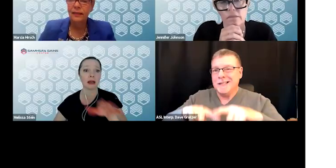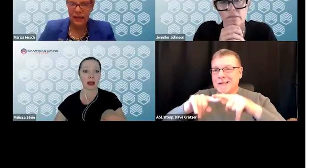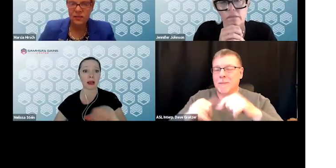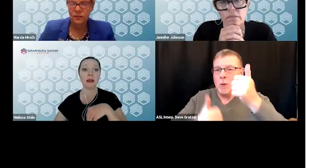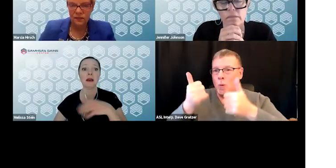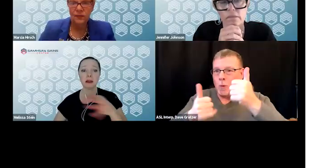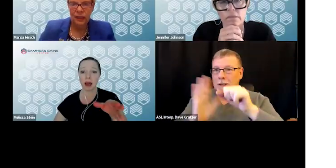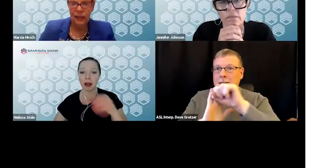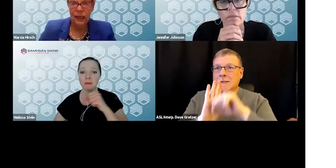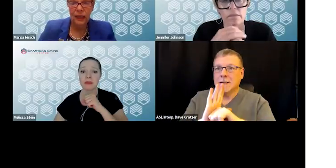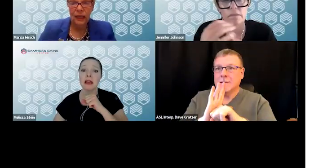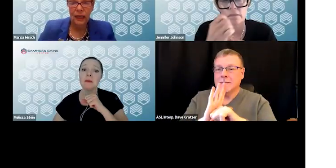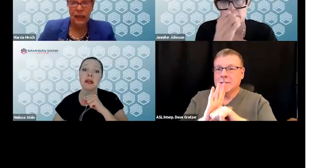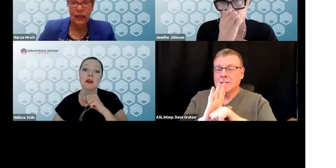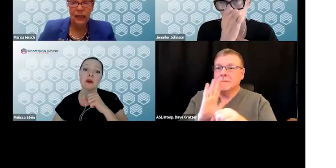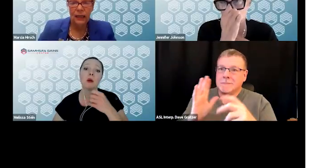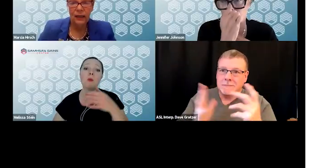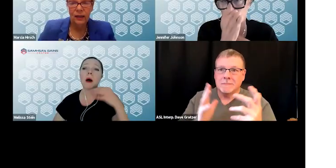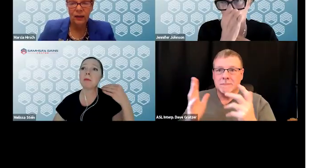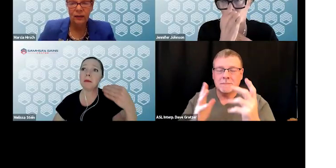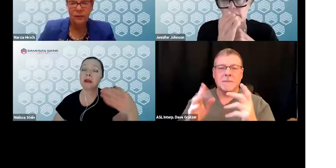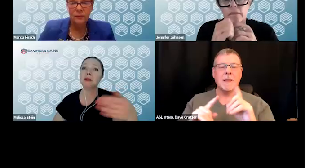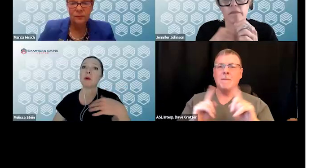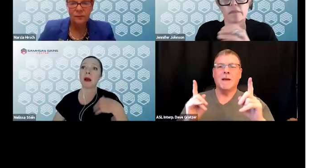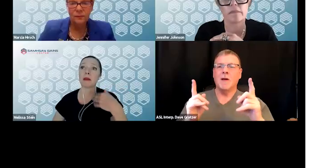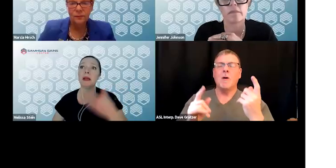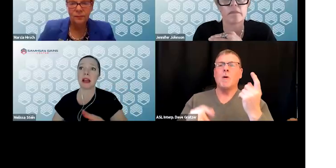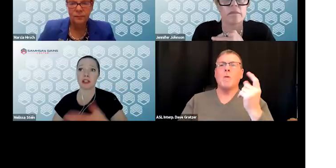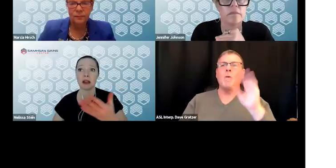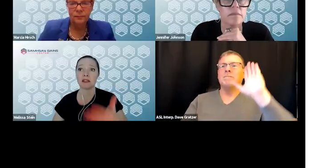But, uh- Yes … um, but, y- you know, what might be your recommendations